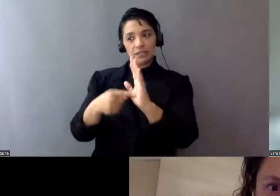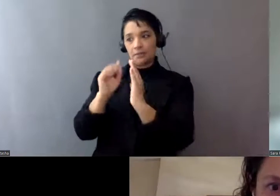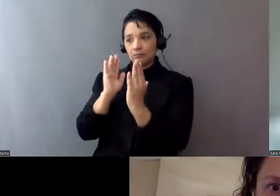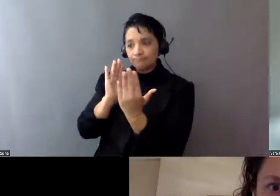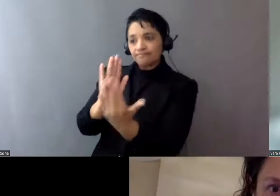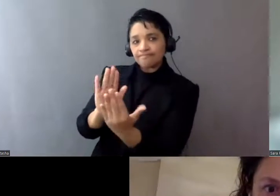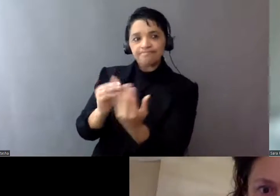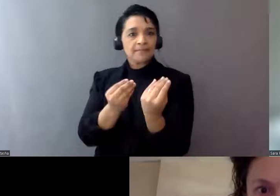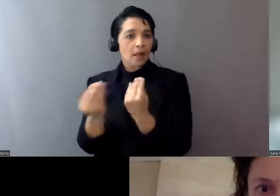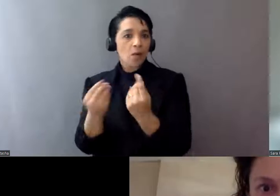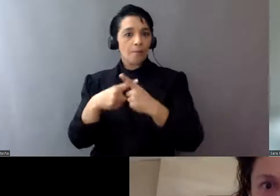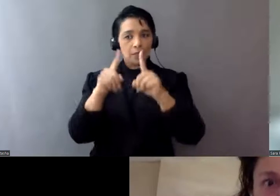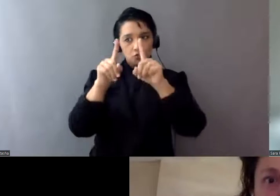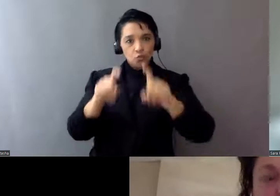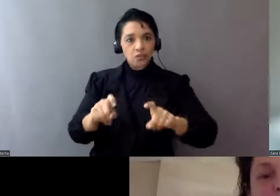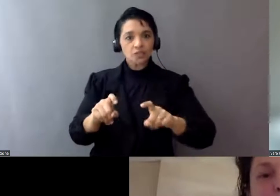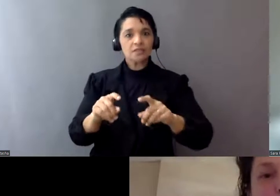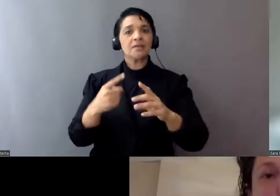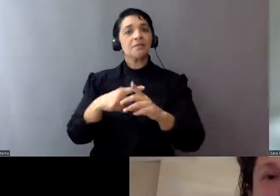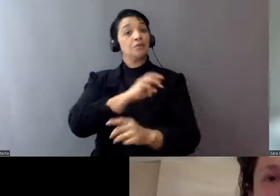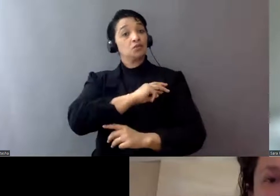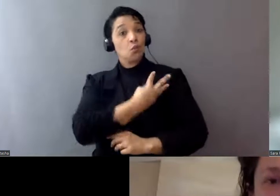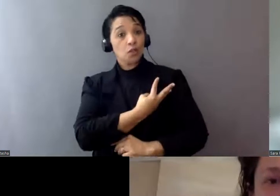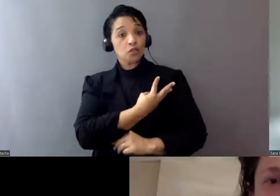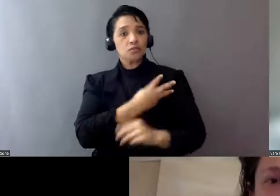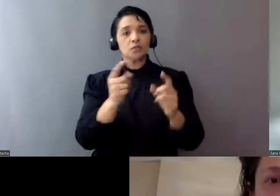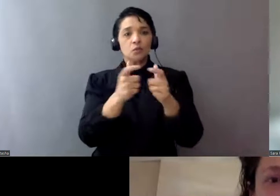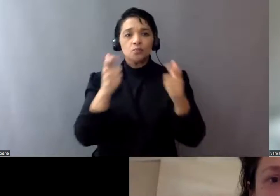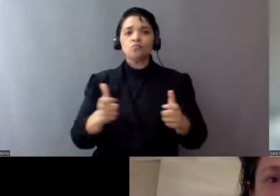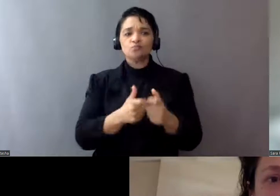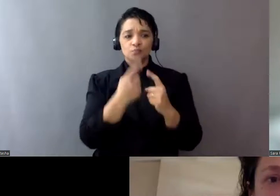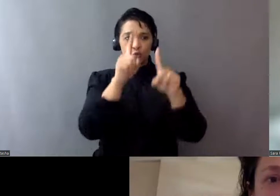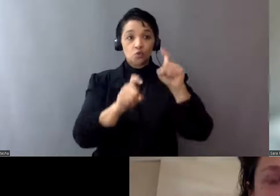how this relates to the Washington set groups, it depends quite a lot.